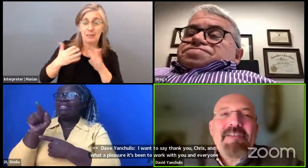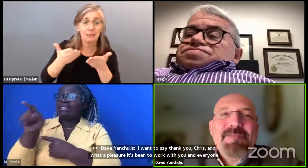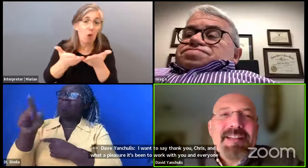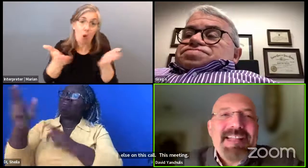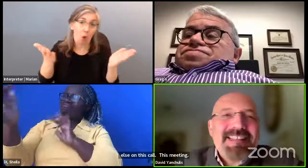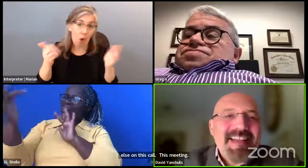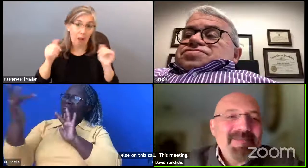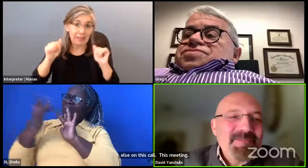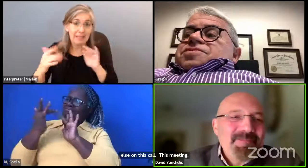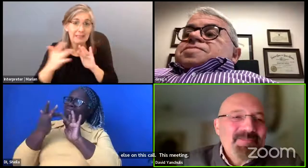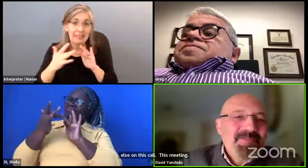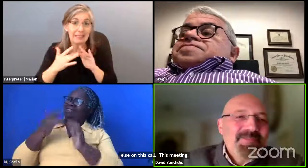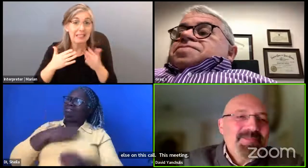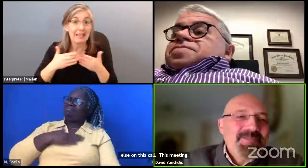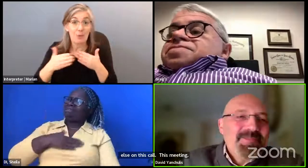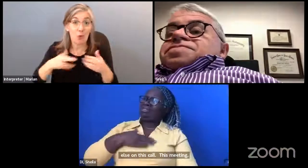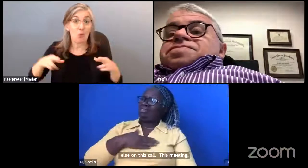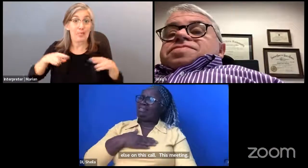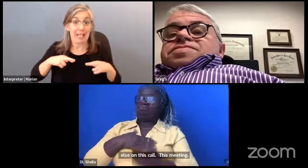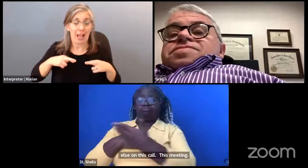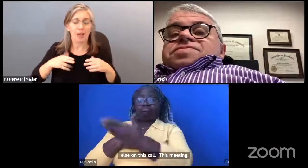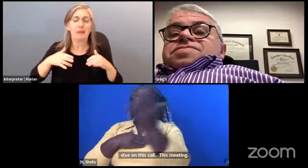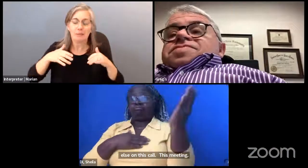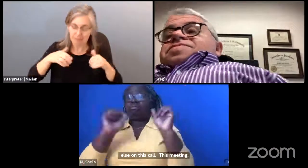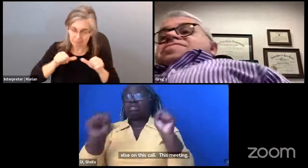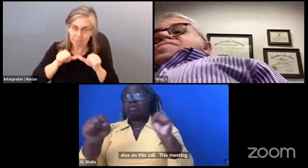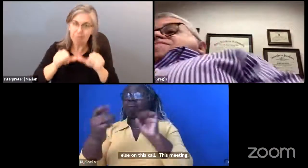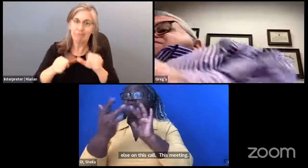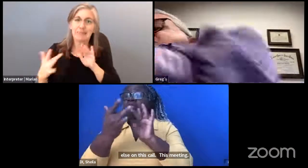After my last day.